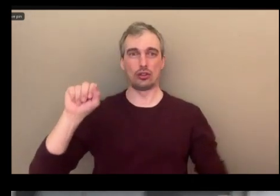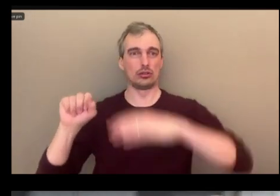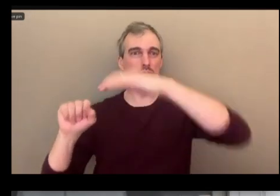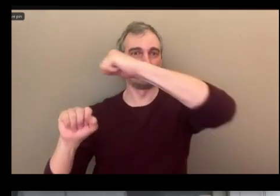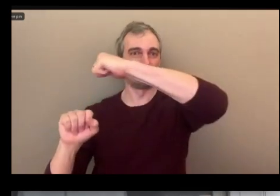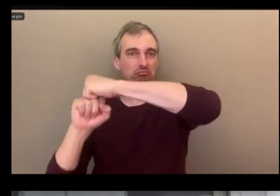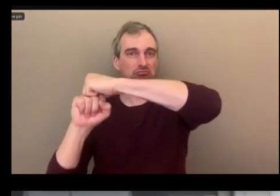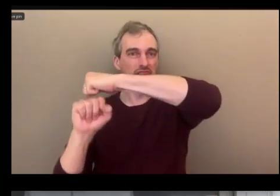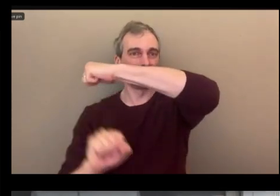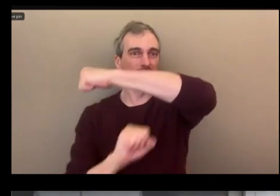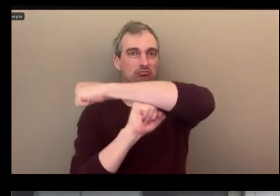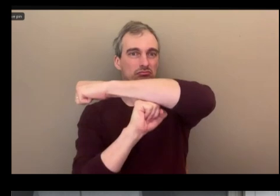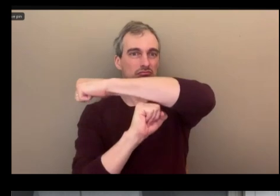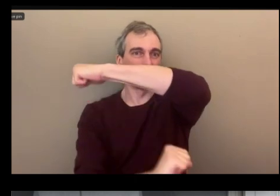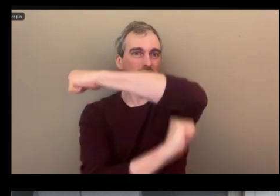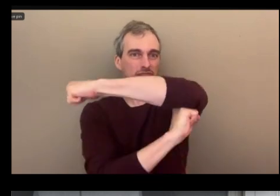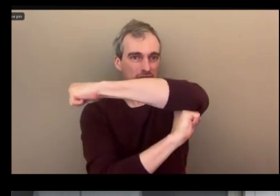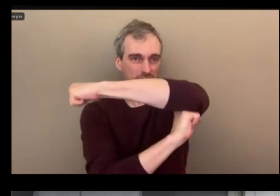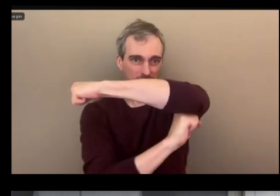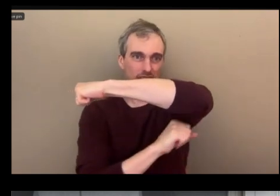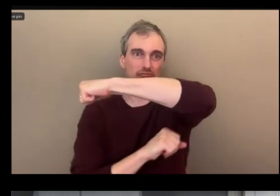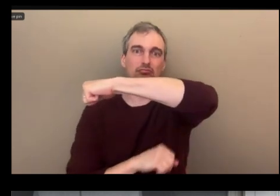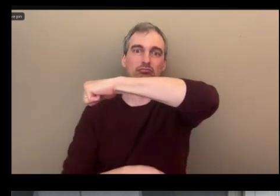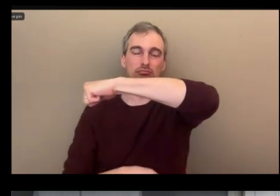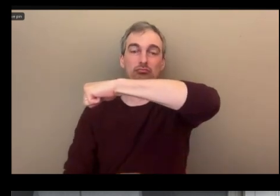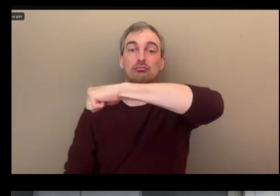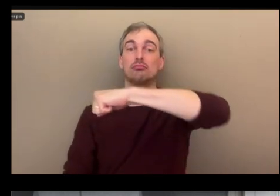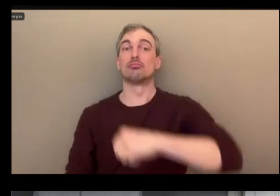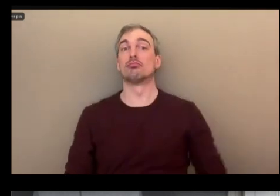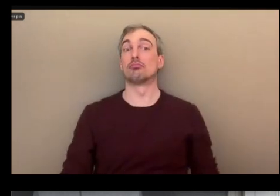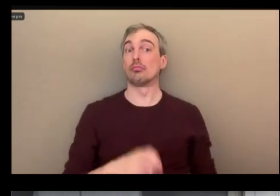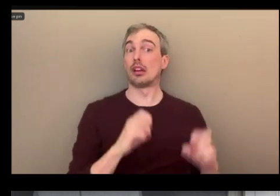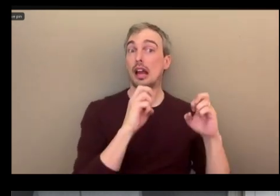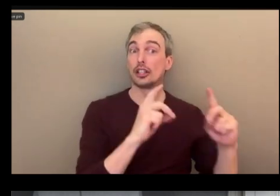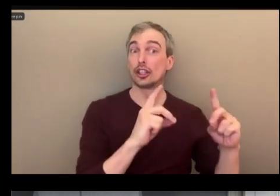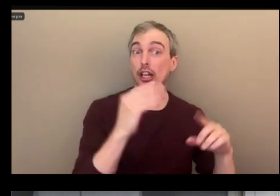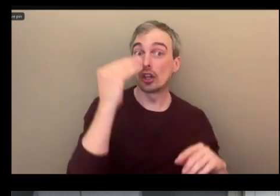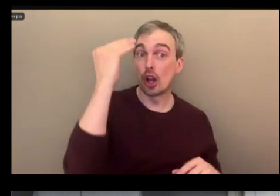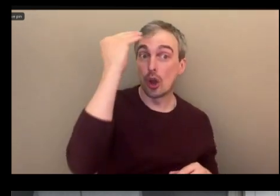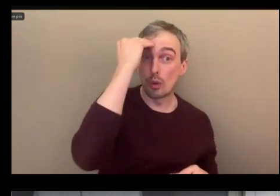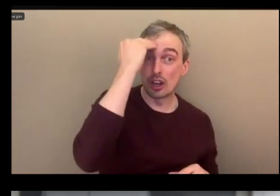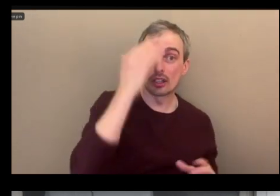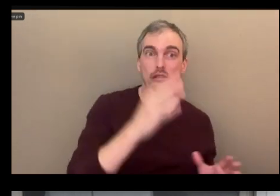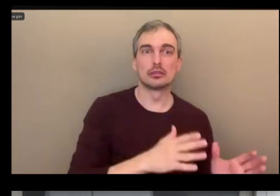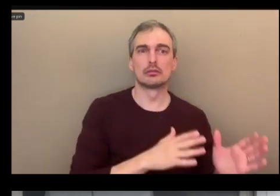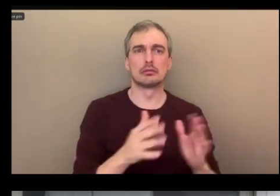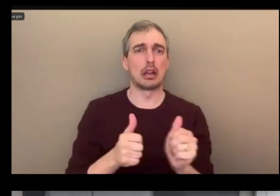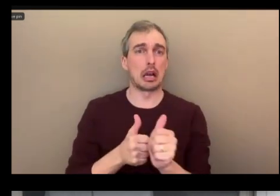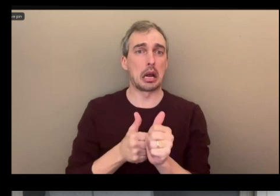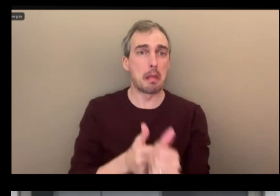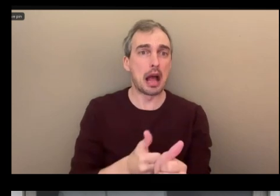If you think about it, those three circles are pretty much tied to all those different things that we're focused on.